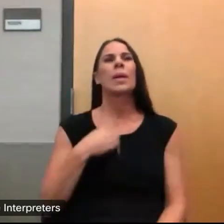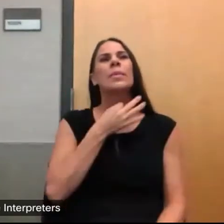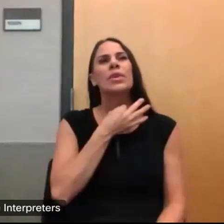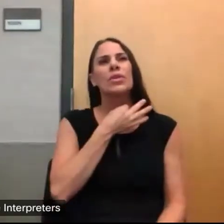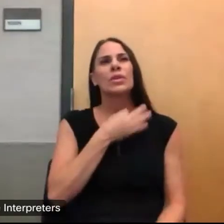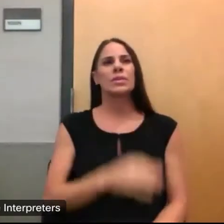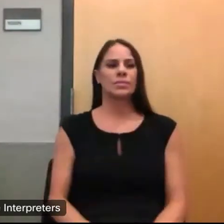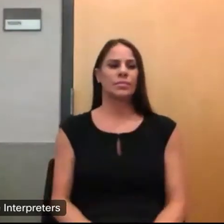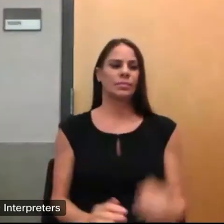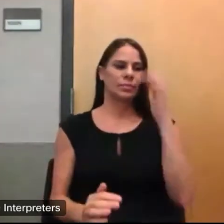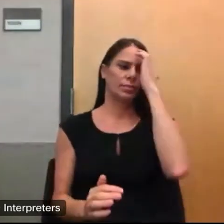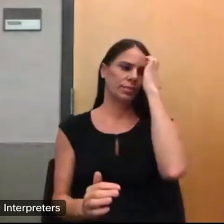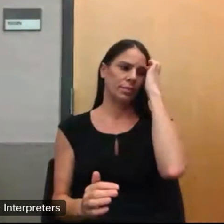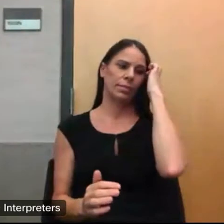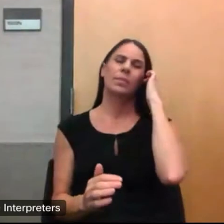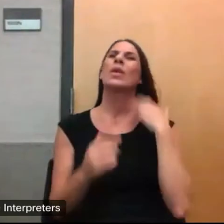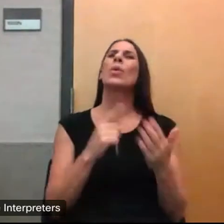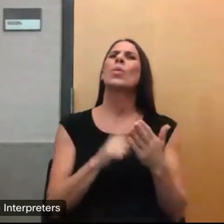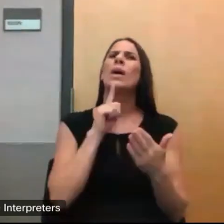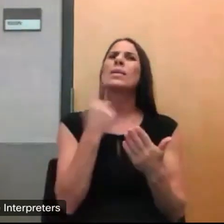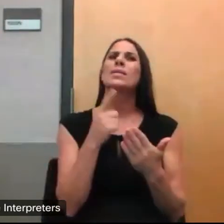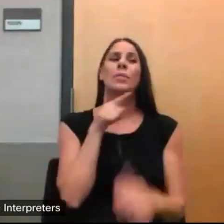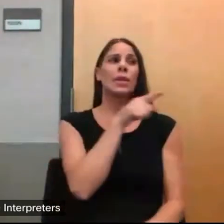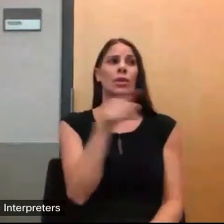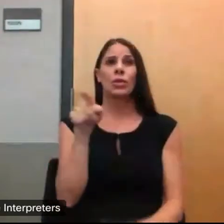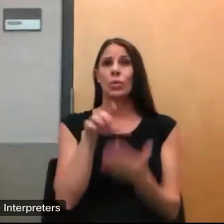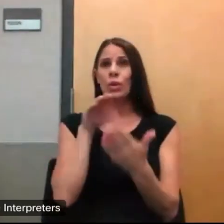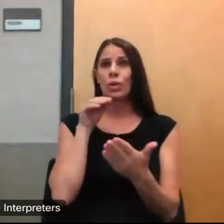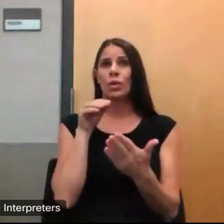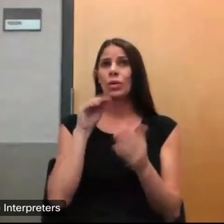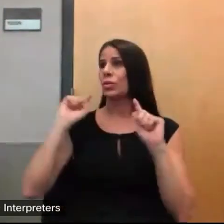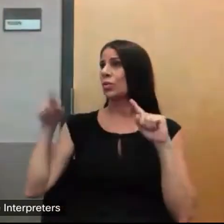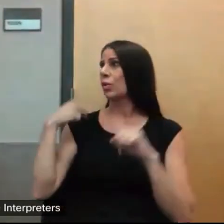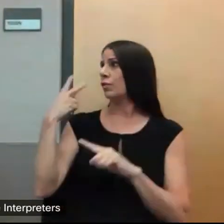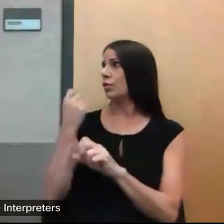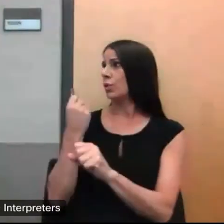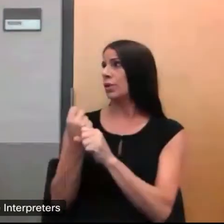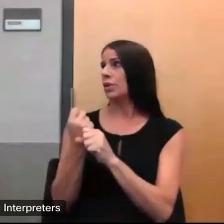is what's something you learned over the last 2 years that you kind of want to carry forward